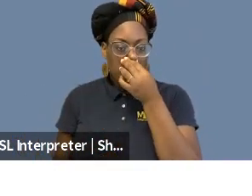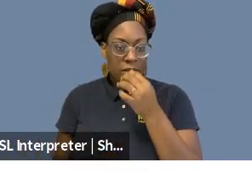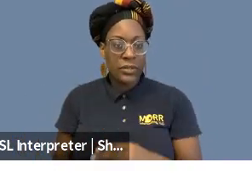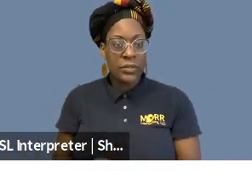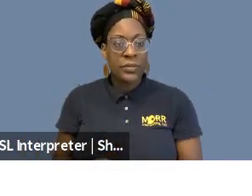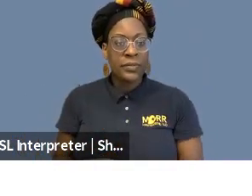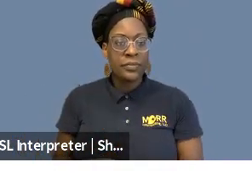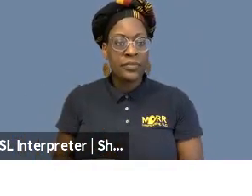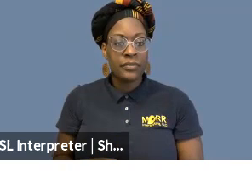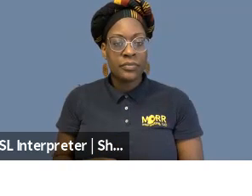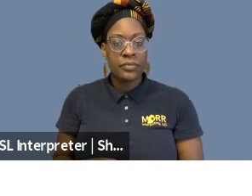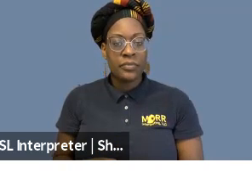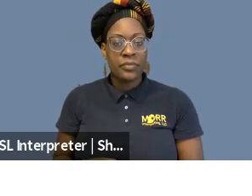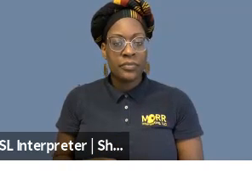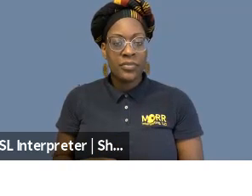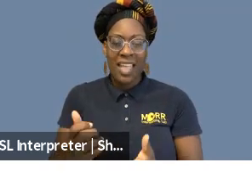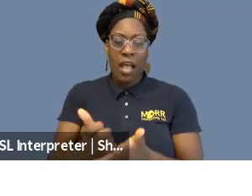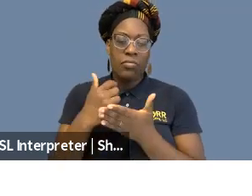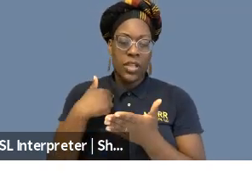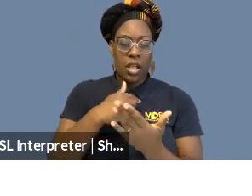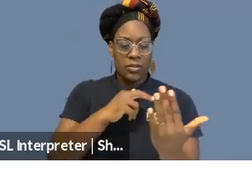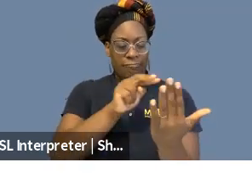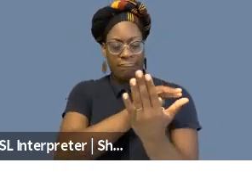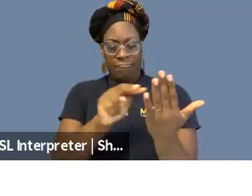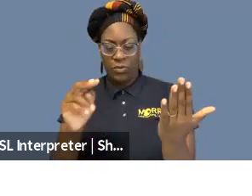Another important consideration is thinking about font size.